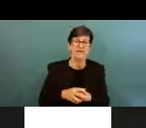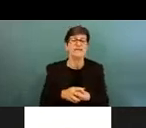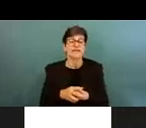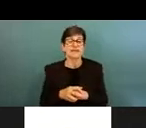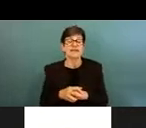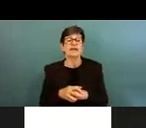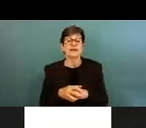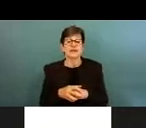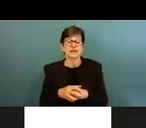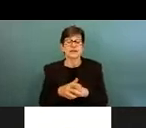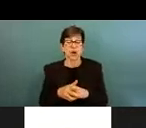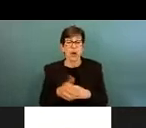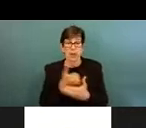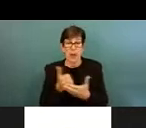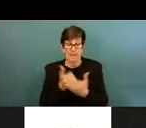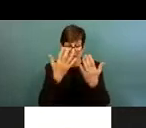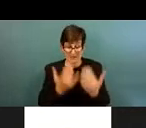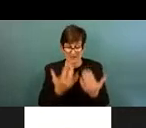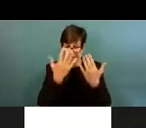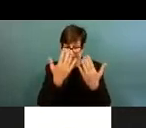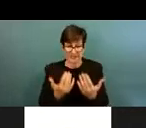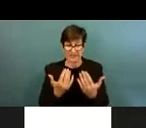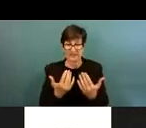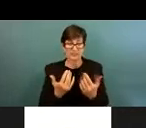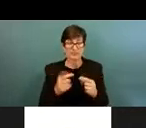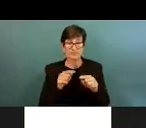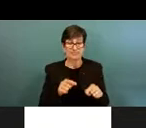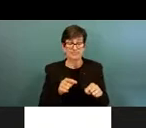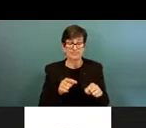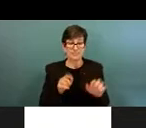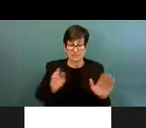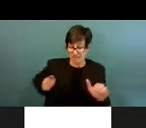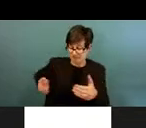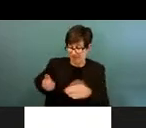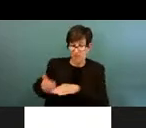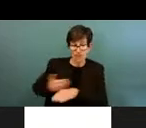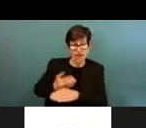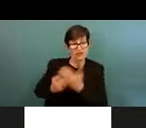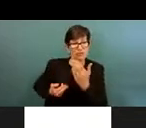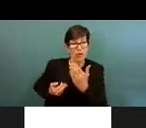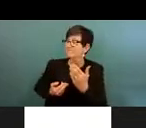on today are not directly comparable with our earlier reports. What we're reporting